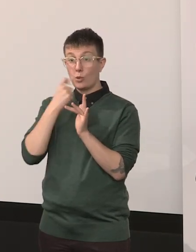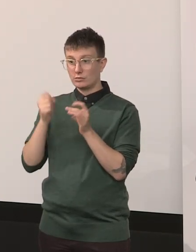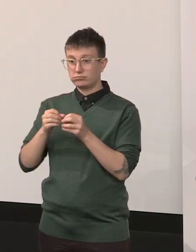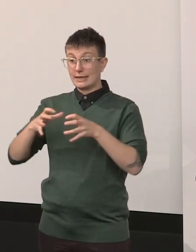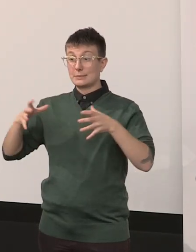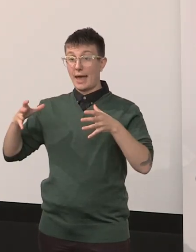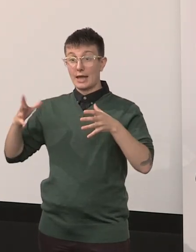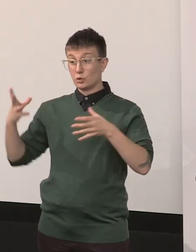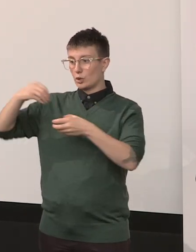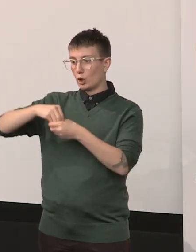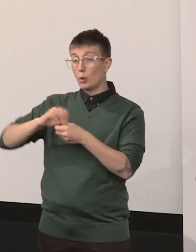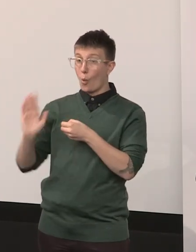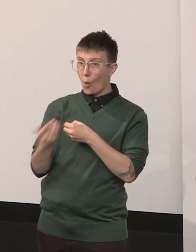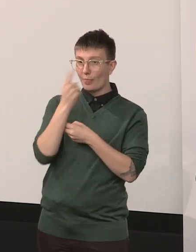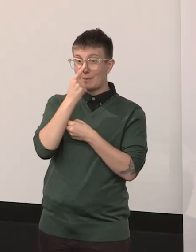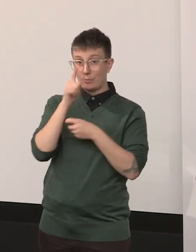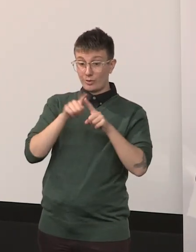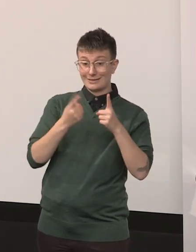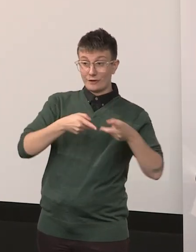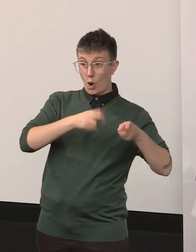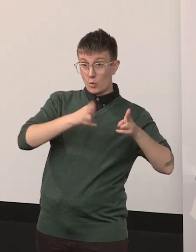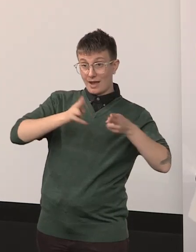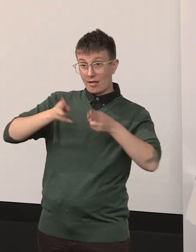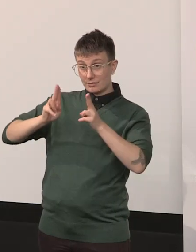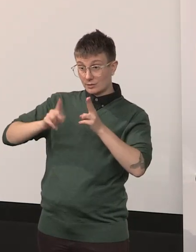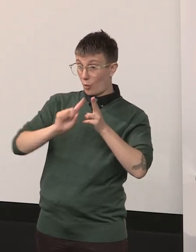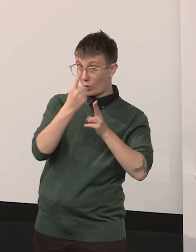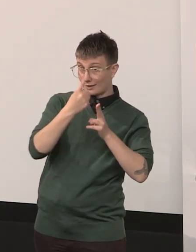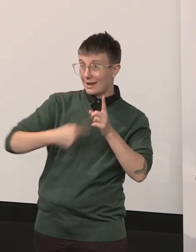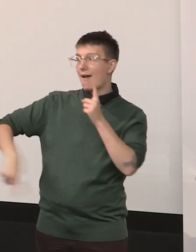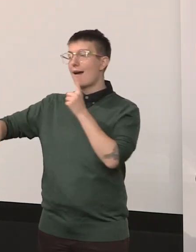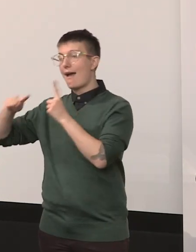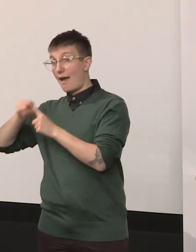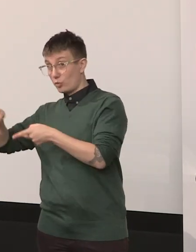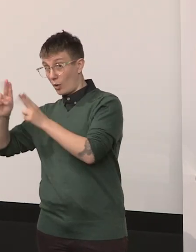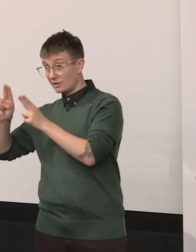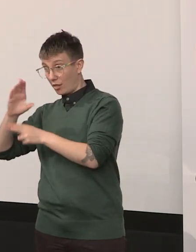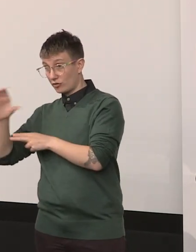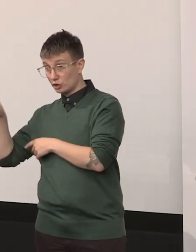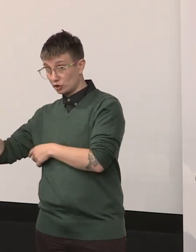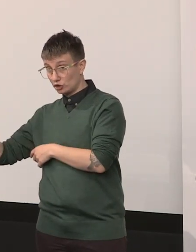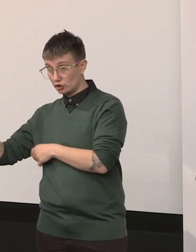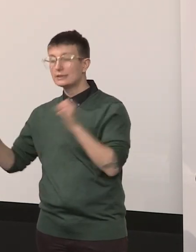to include the people that were on that flight from all the different hotels and are now in that hotel in Christchurch?